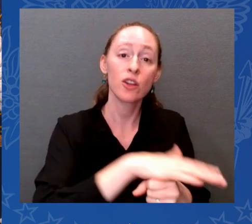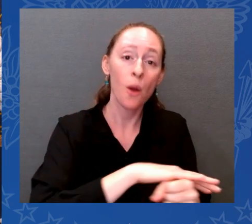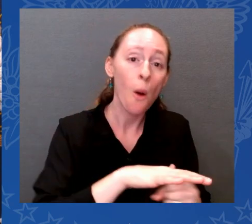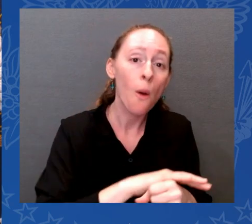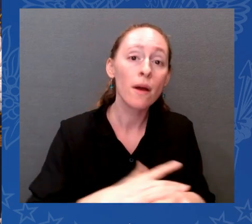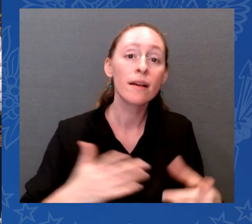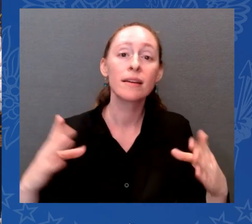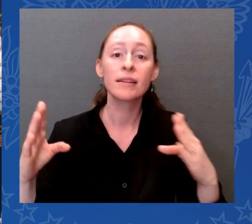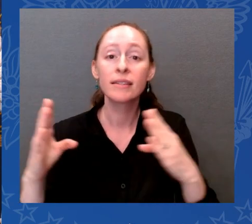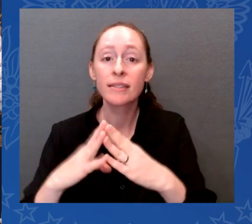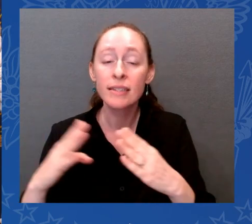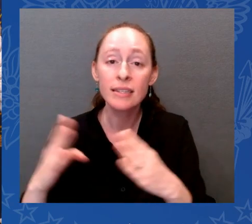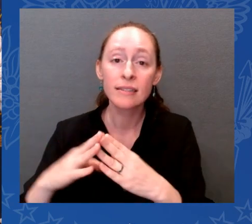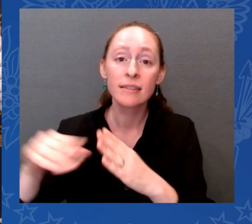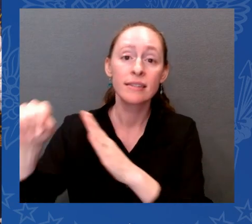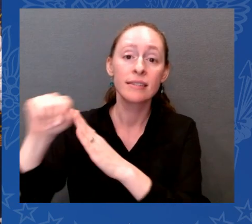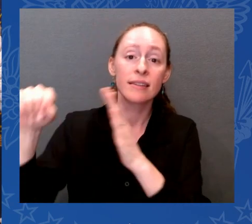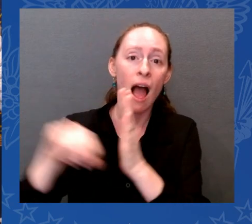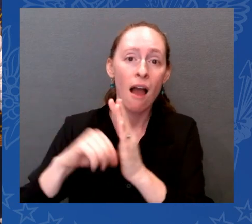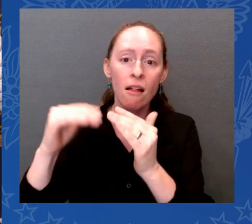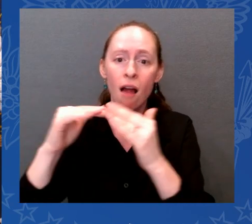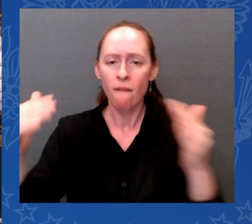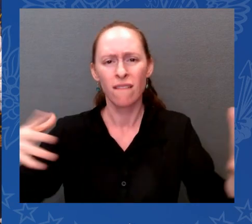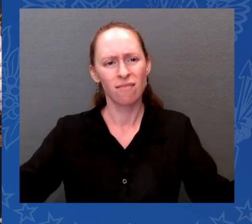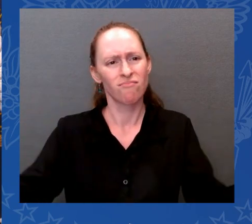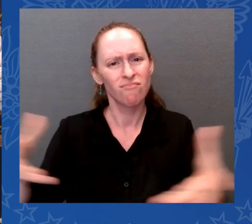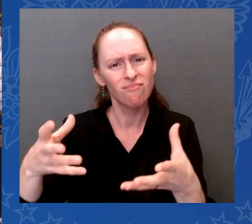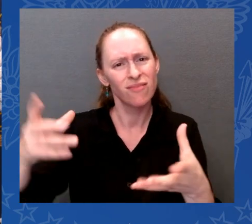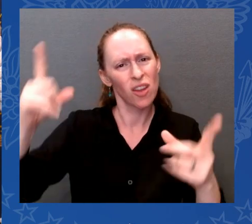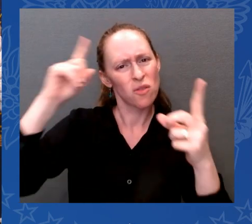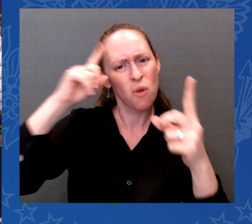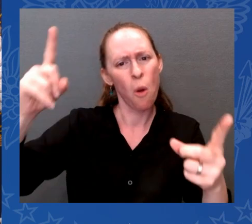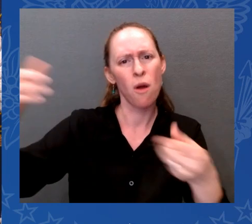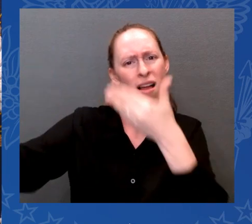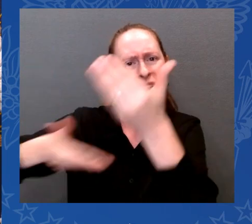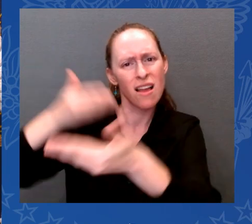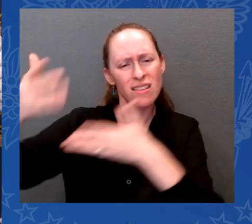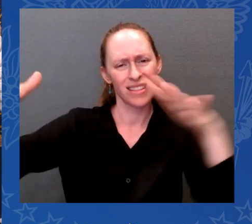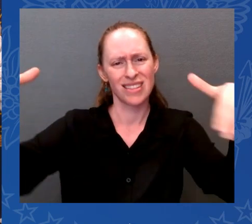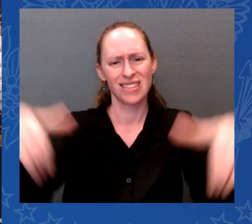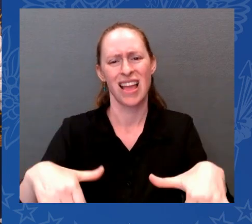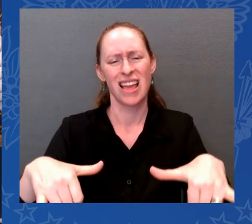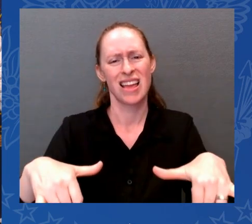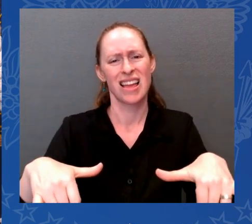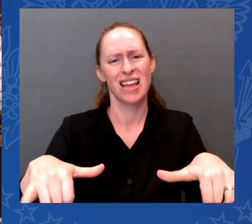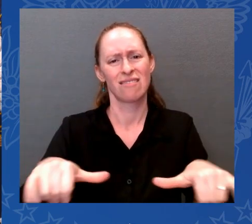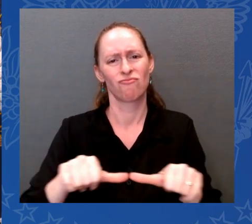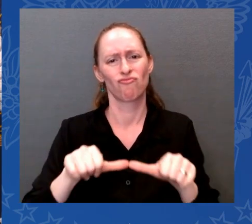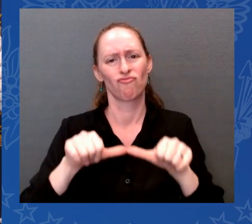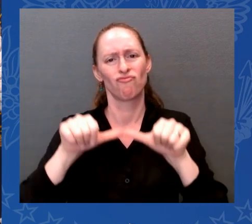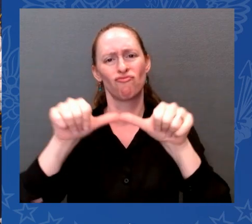including firefighters on the job when -- during COVID-19. And between the American Rescue Plan